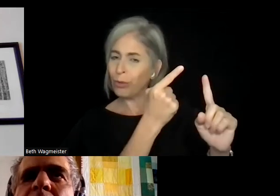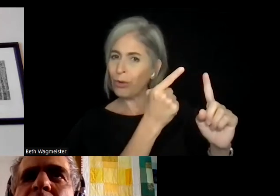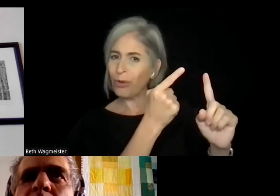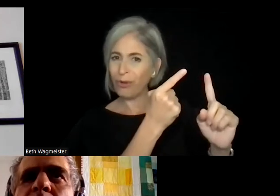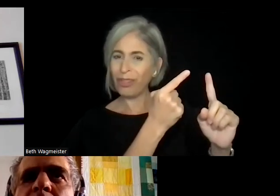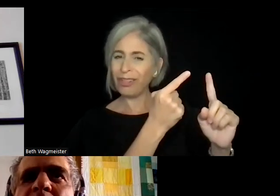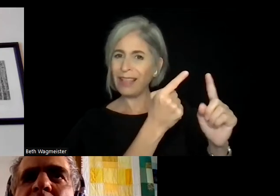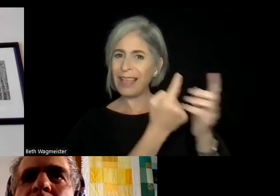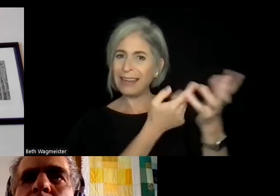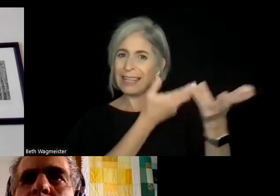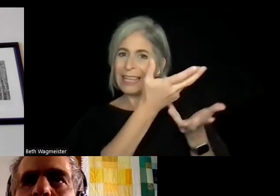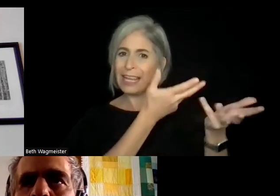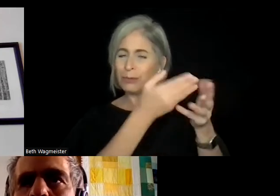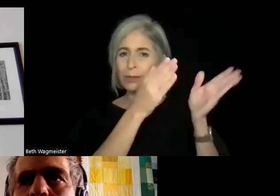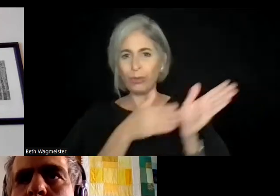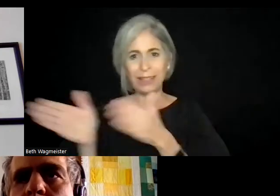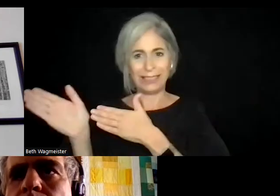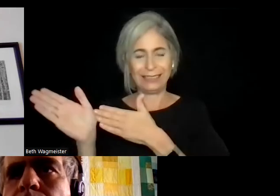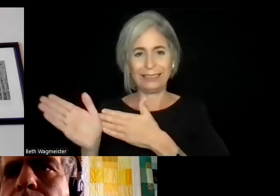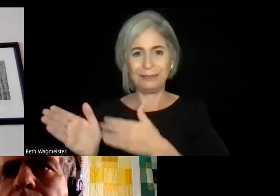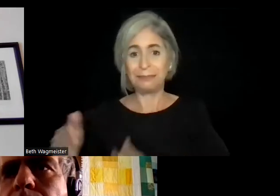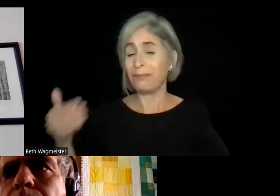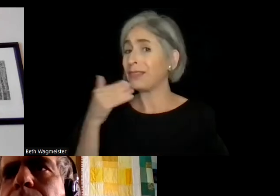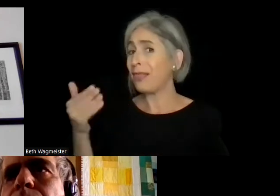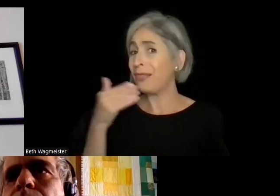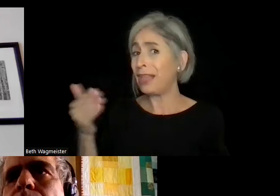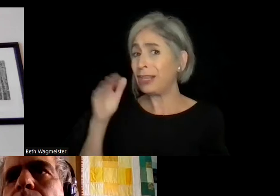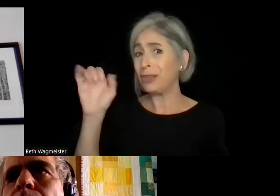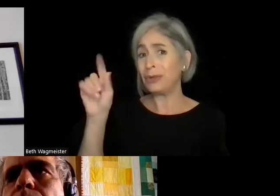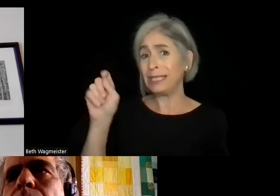s, technologists, et cetera, are working to an agreed goal, objective, engagement processes